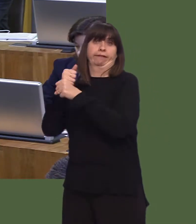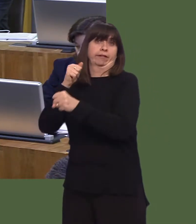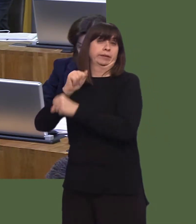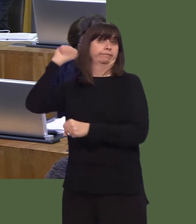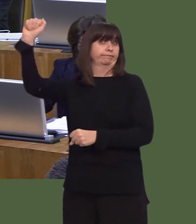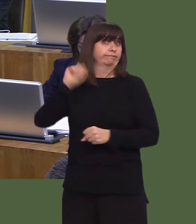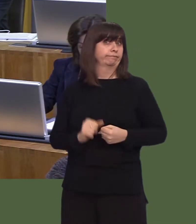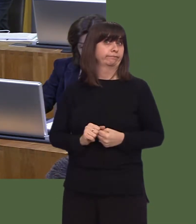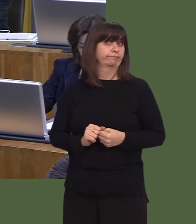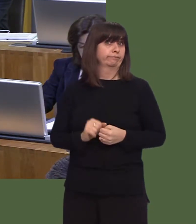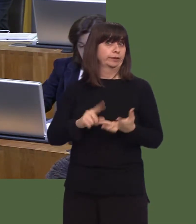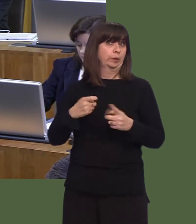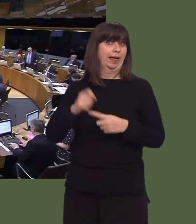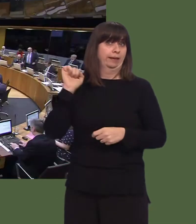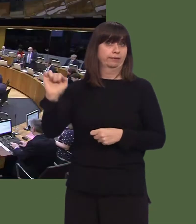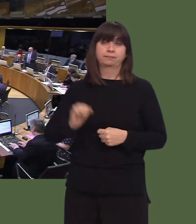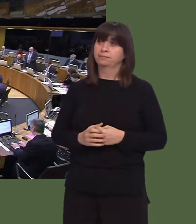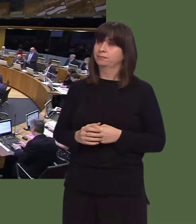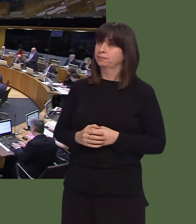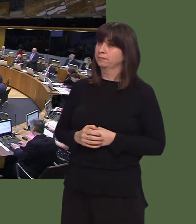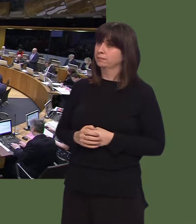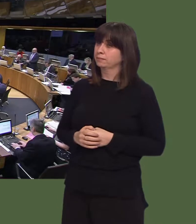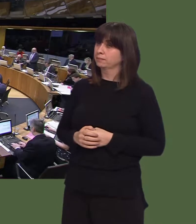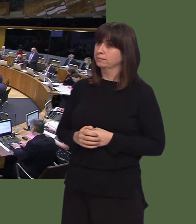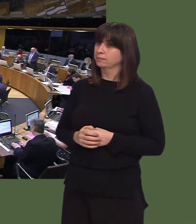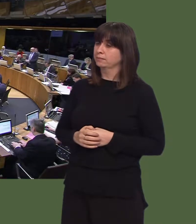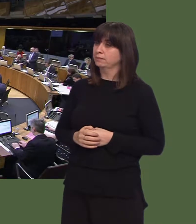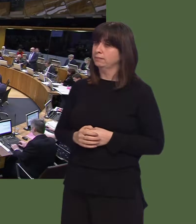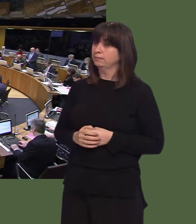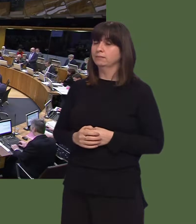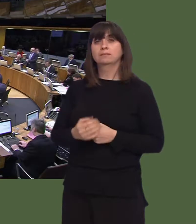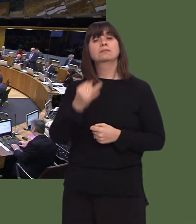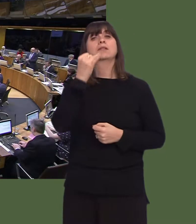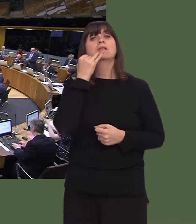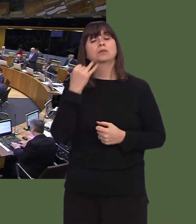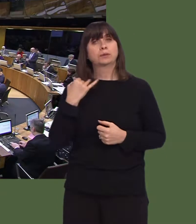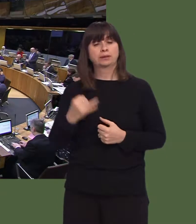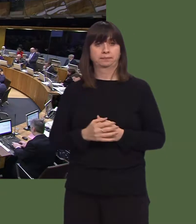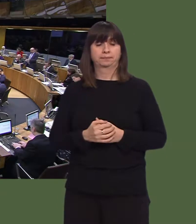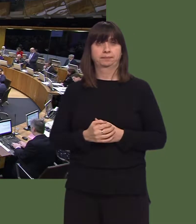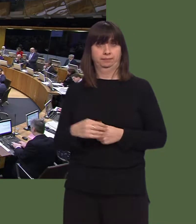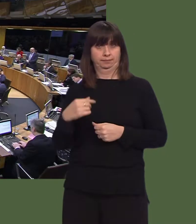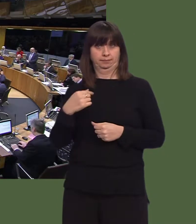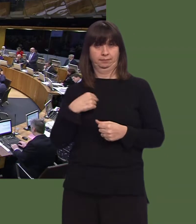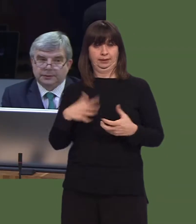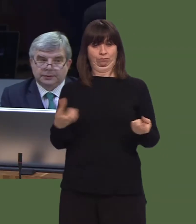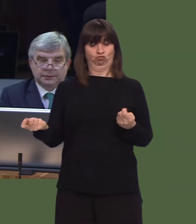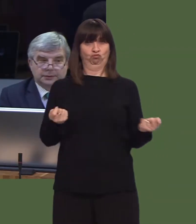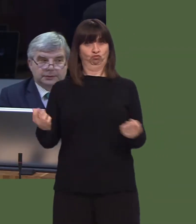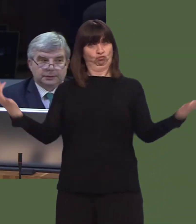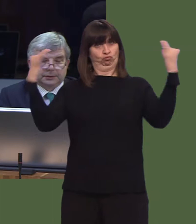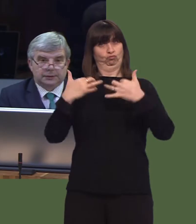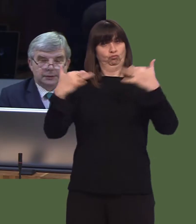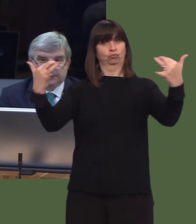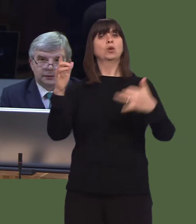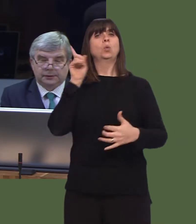Simon Thomas AM: Last week, I staged an event here with the Women's Institute on food